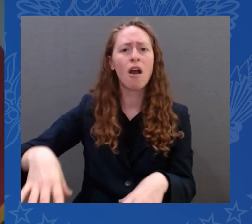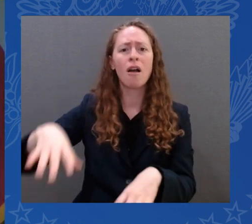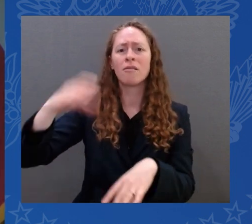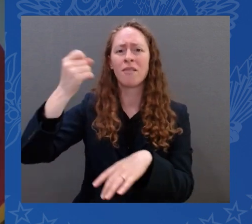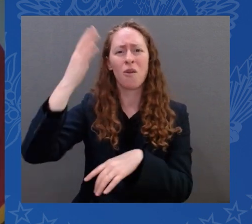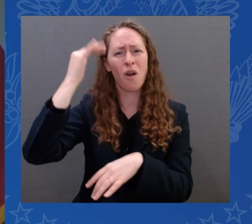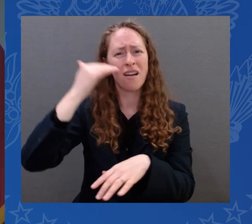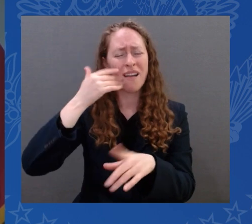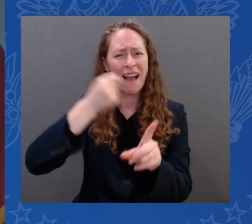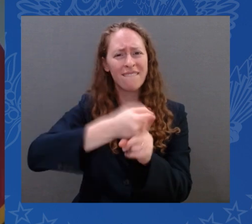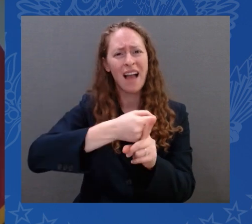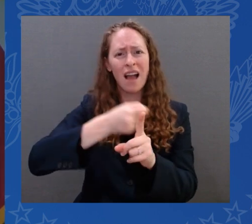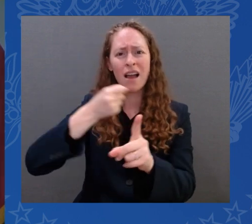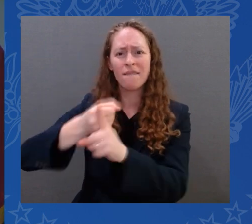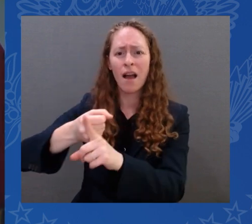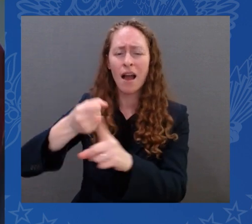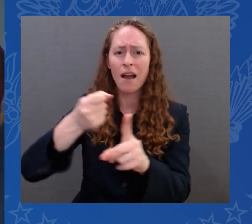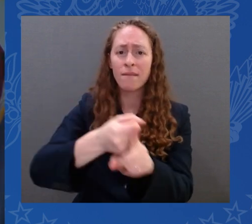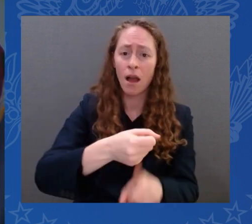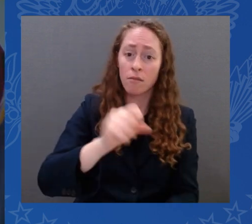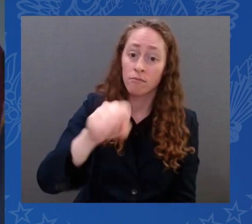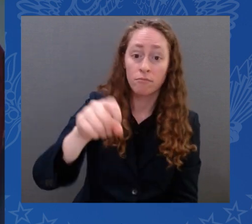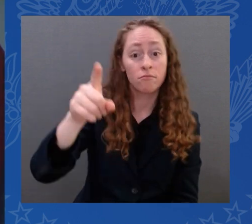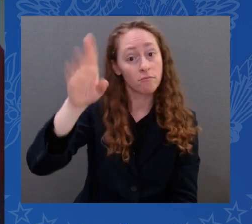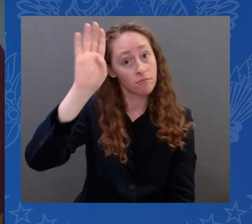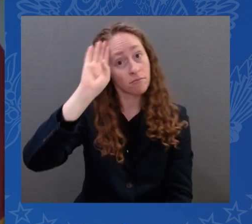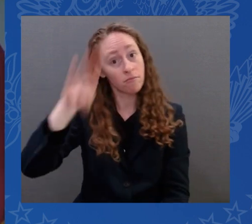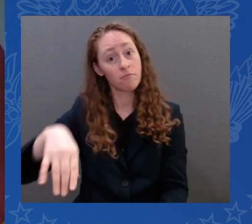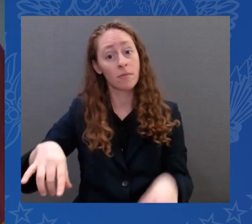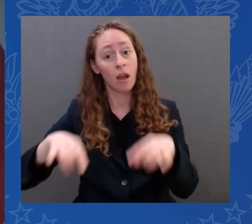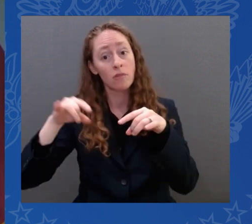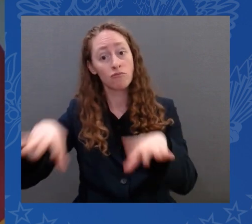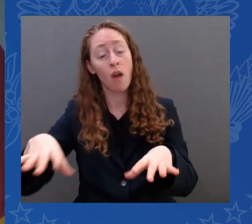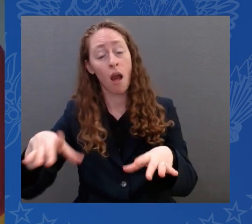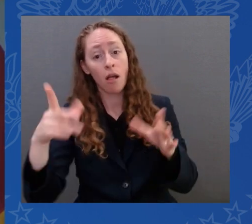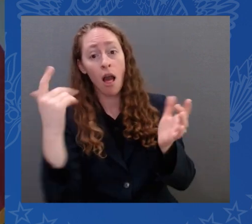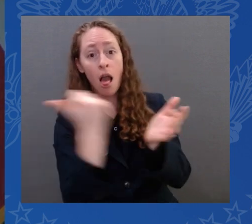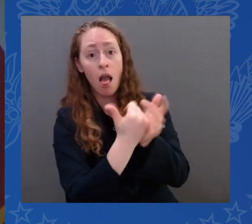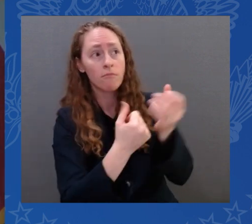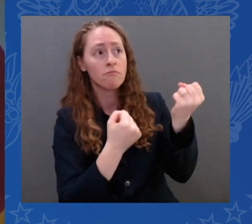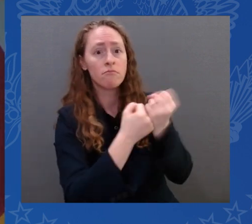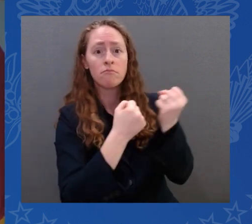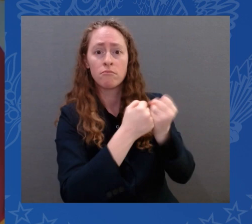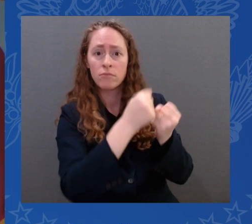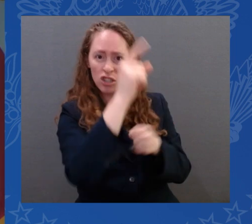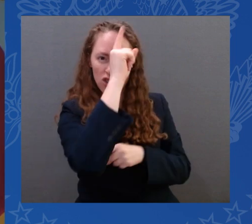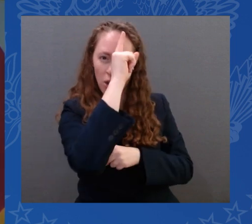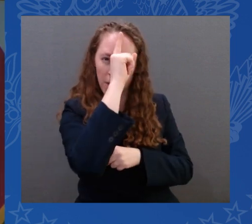Germany, for the first time, significantly upping their budget. Germany.